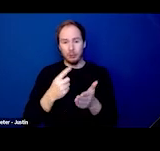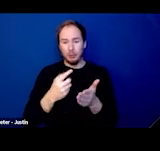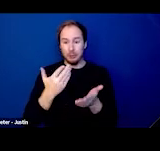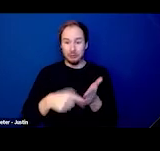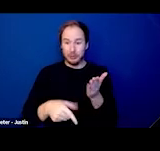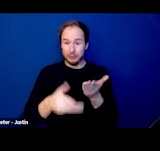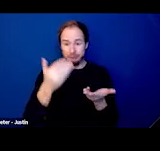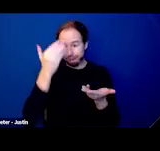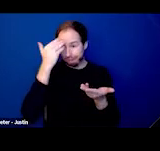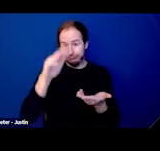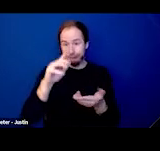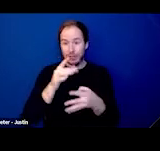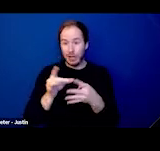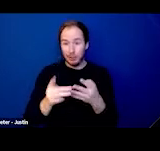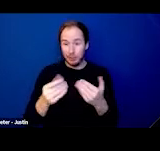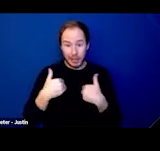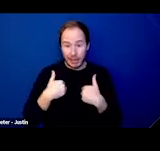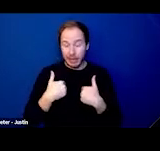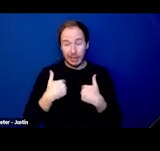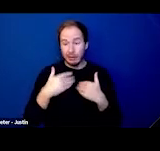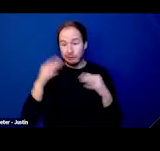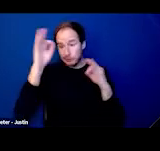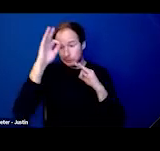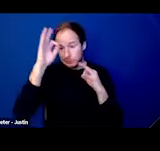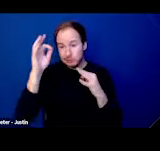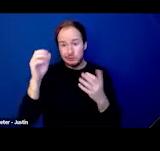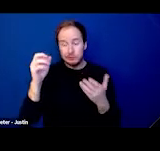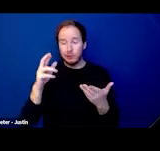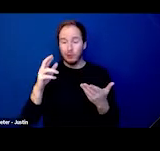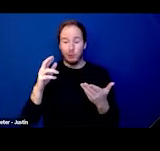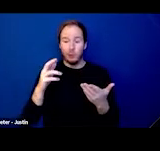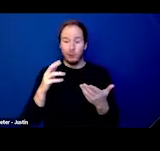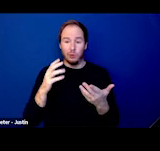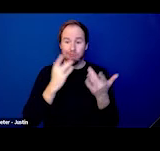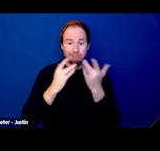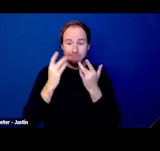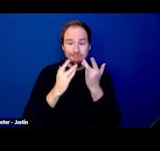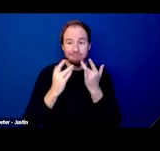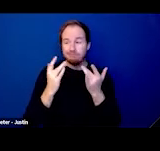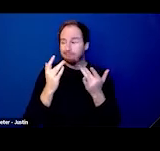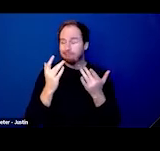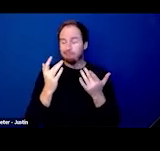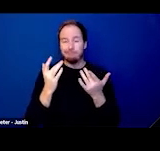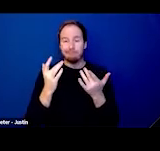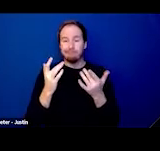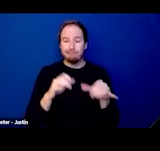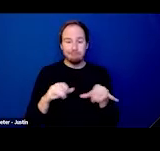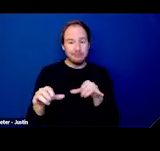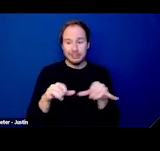what resources are available as well as a lack of, for many people, a lack of any kind of consistent phone or internet access